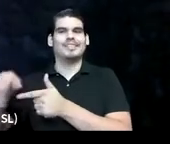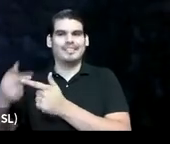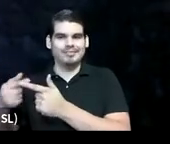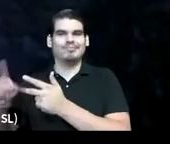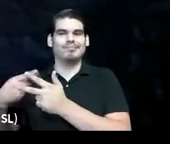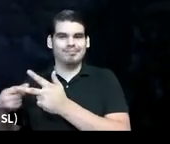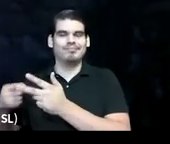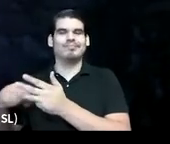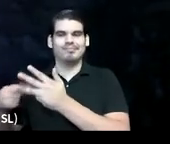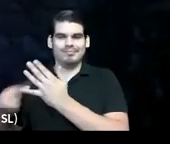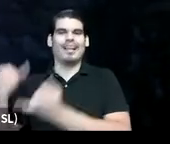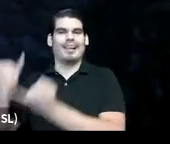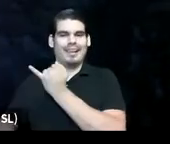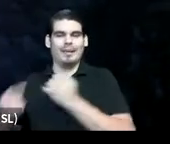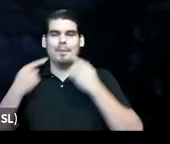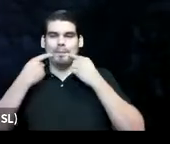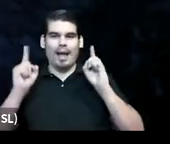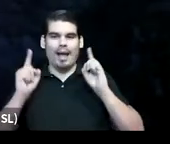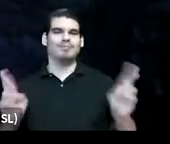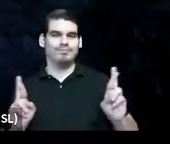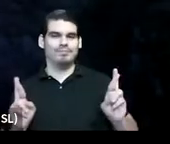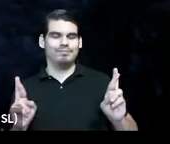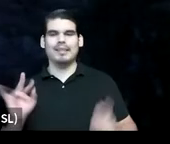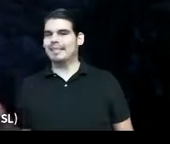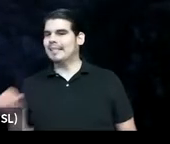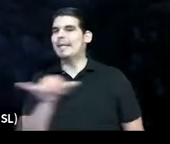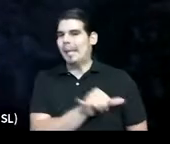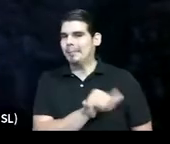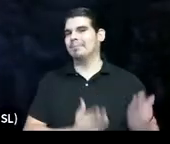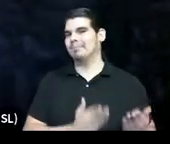so just go through some of these. Now you want to ensure that you have